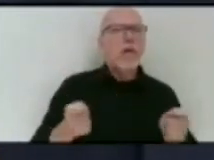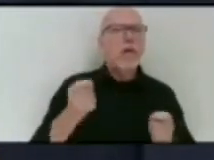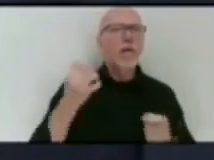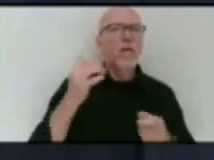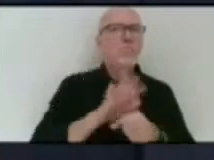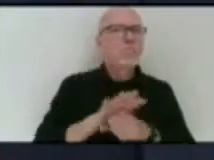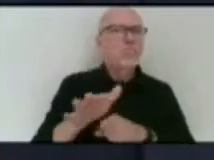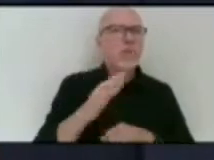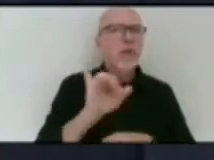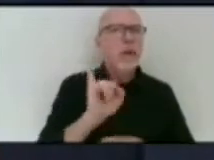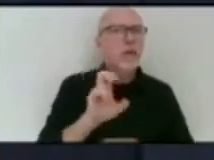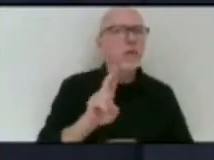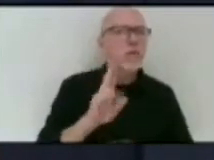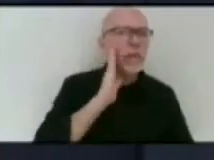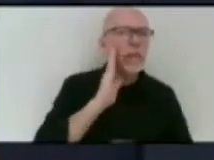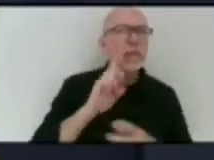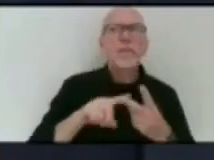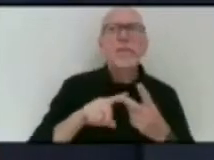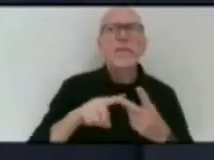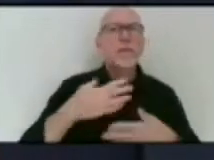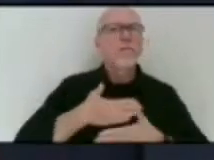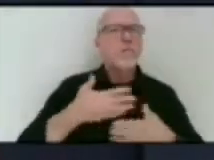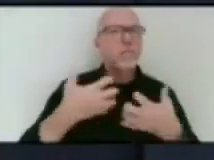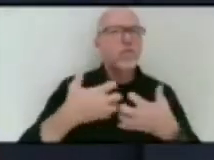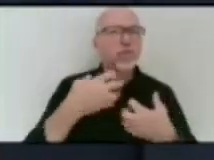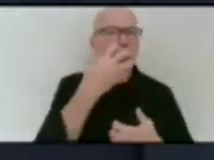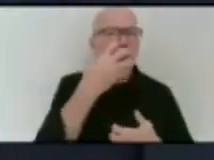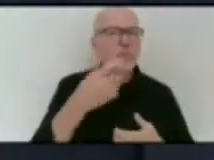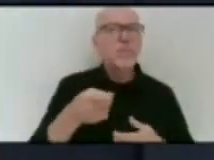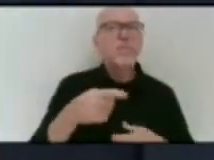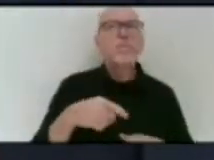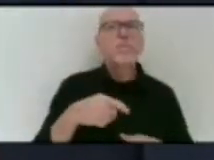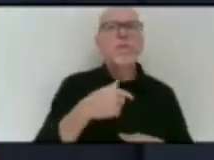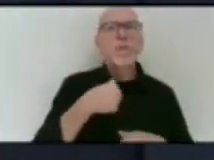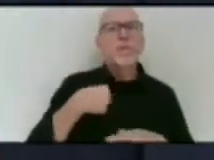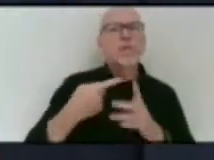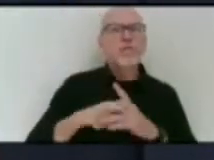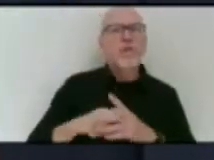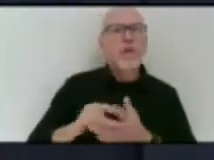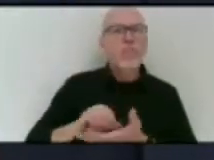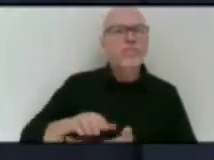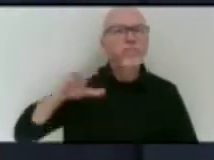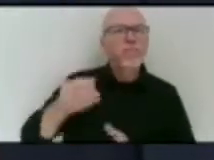ventilators. When we begin toe build up our stockpile of PPE and when we